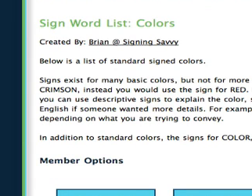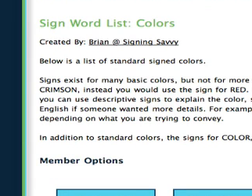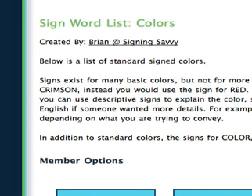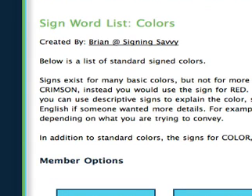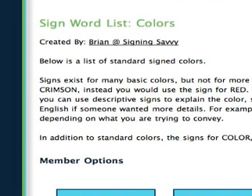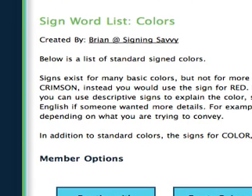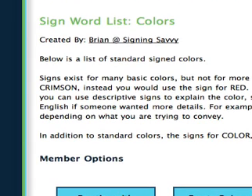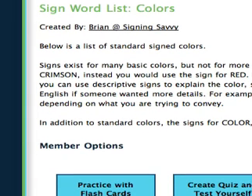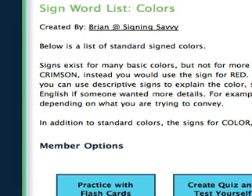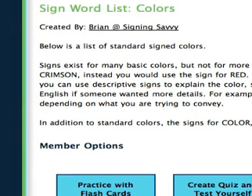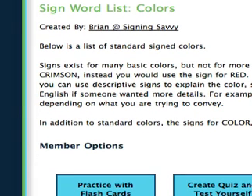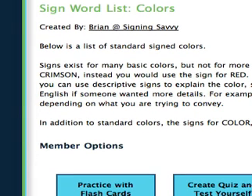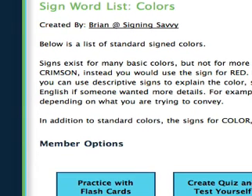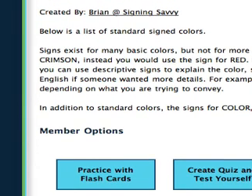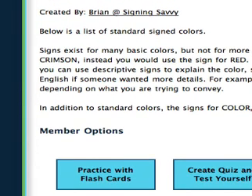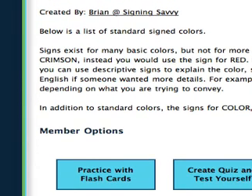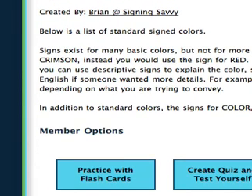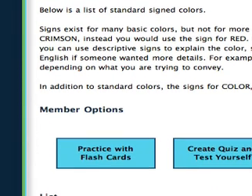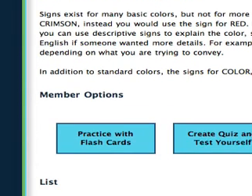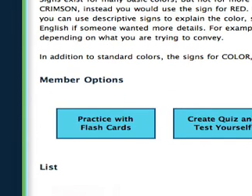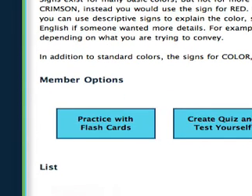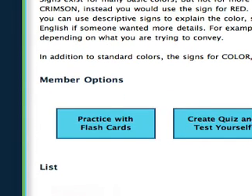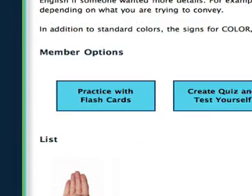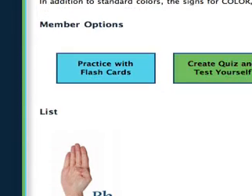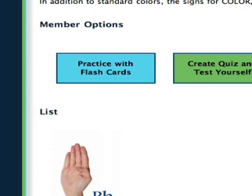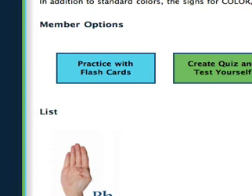So a word list is basically a collection of a bunch of signs.